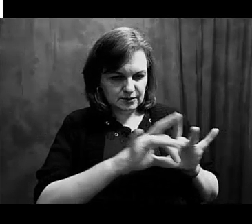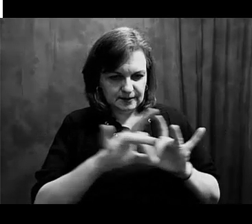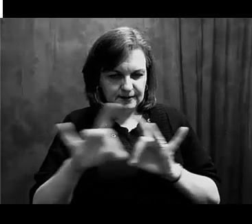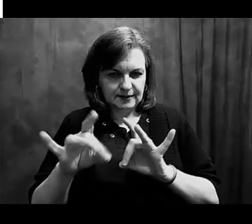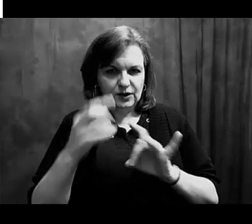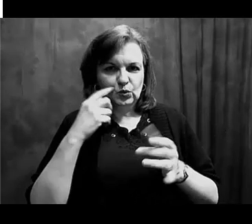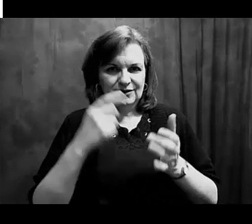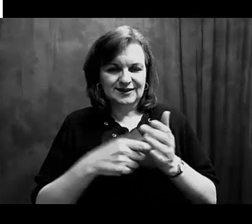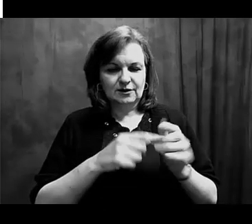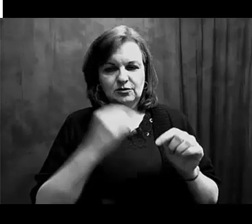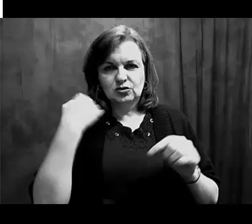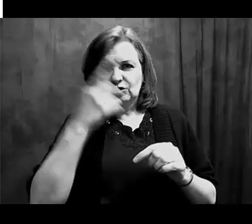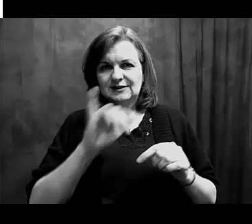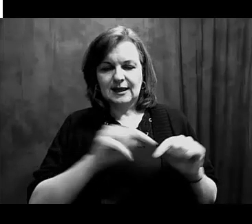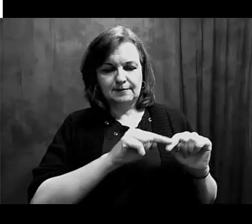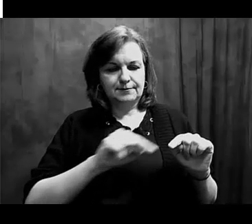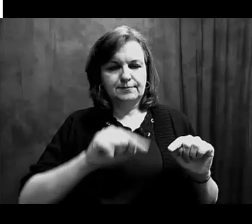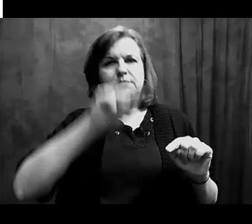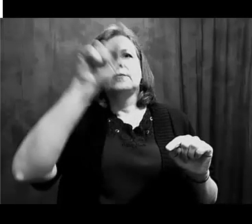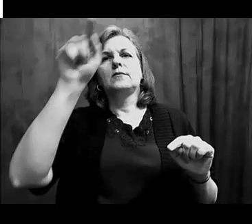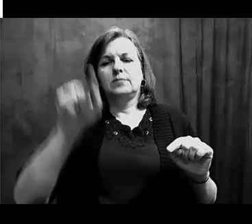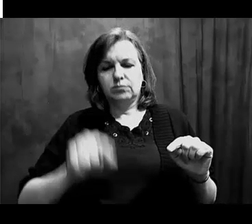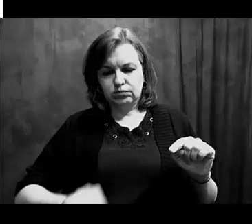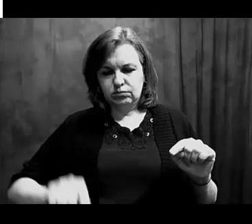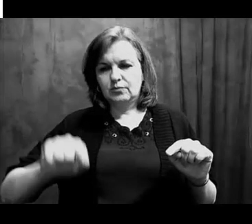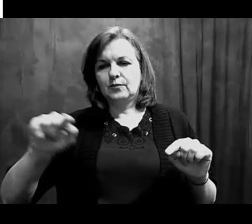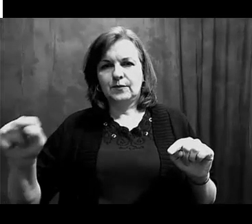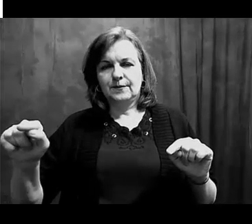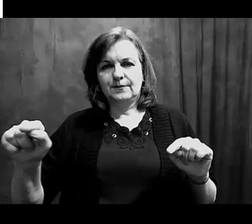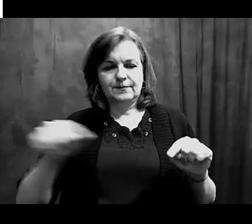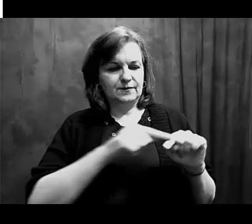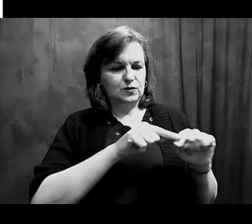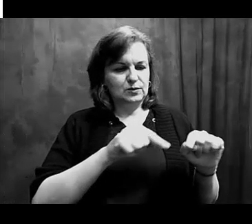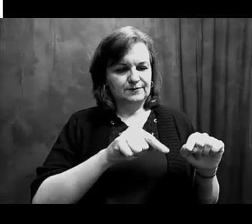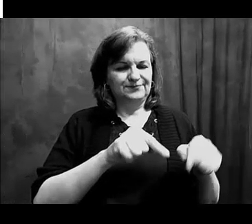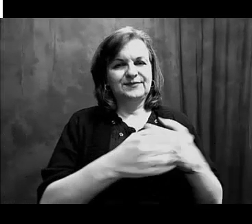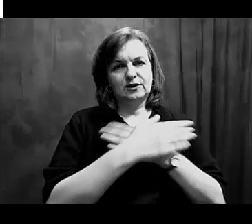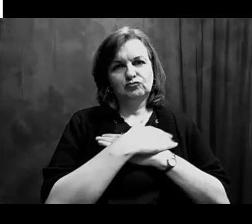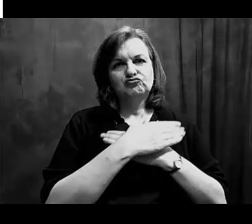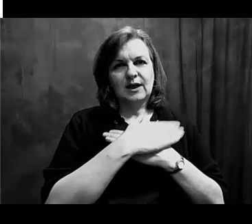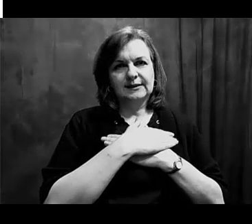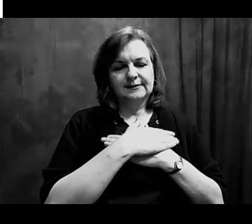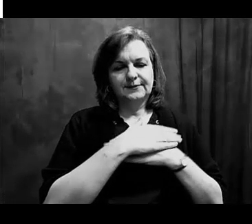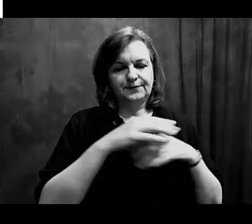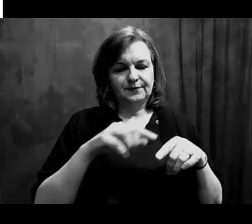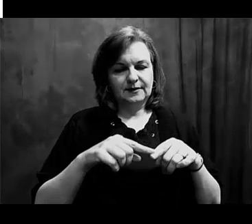looks like this so you are at rest